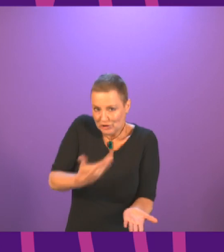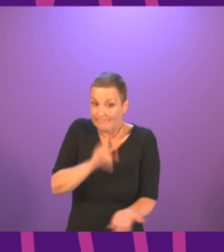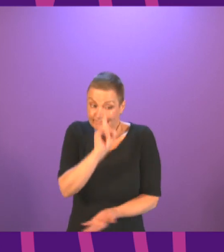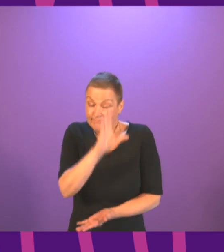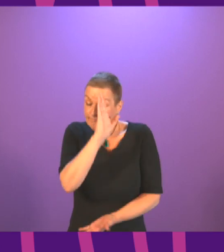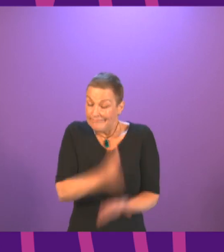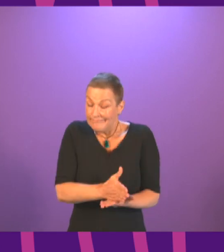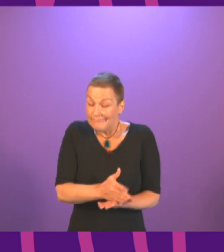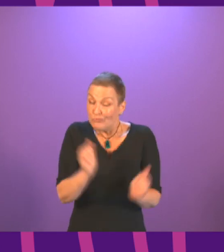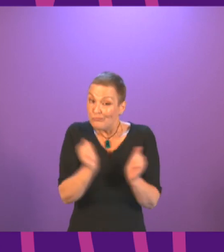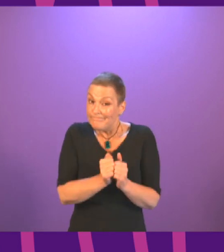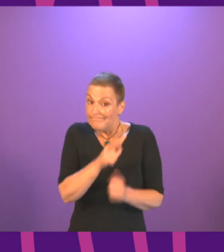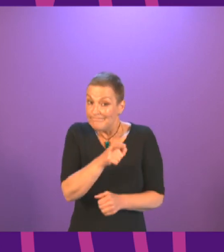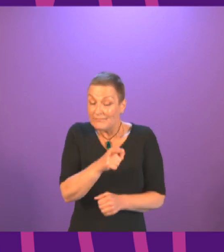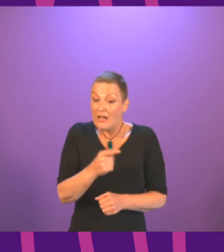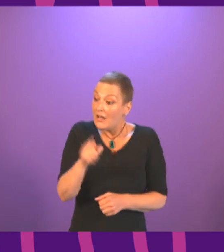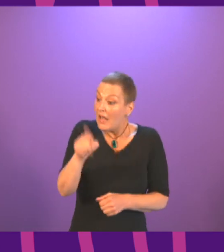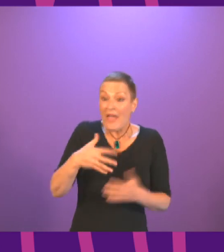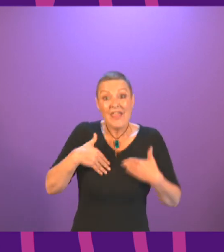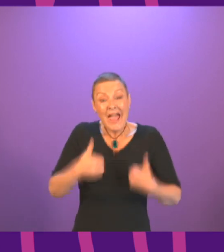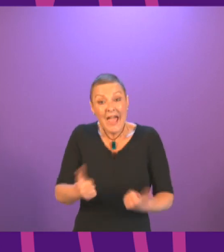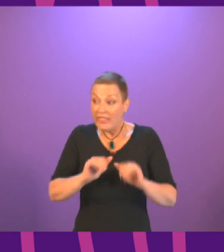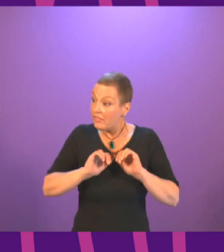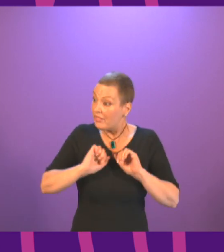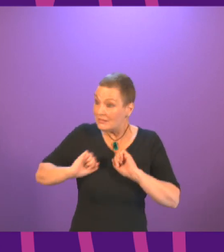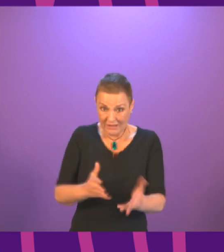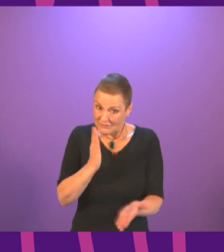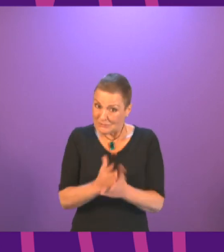The capacity of the health service is under pressure and nobody should be in any doubt